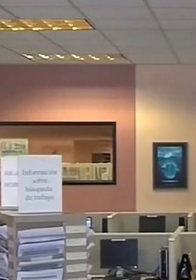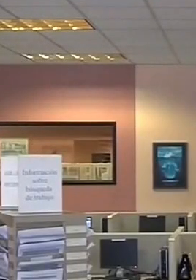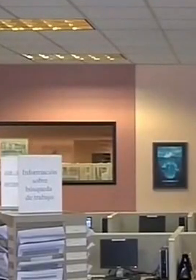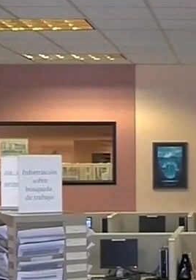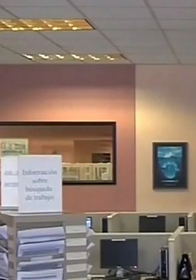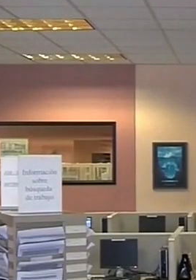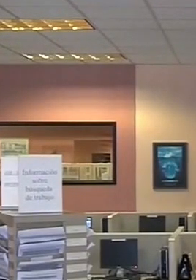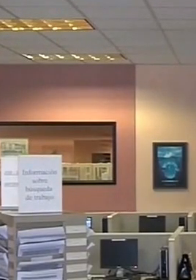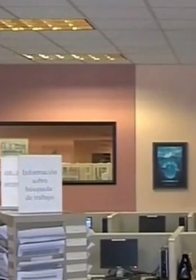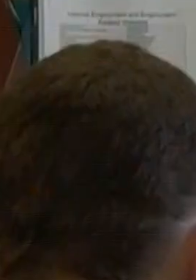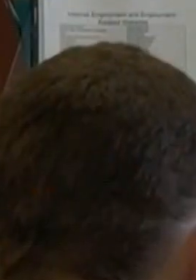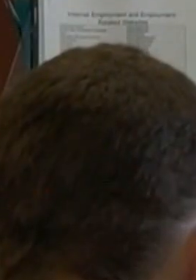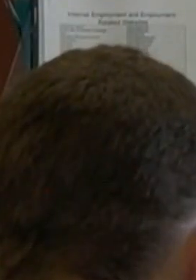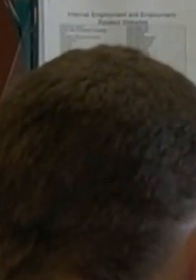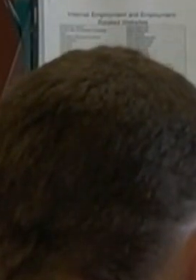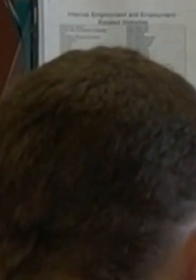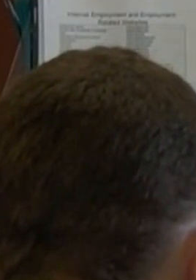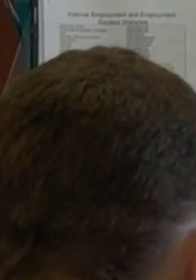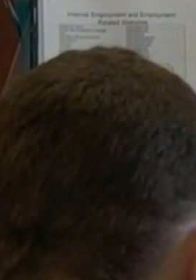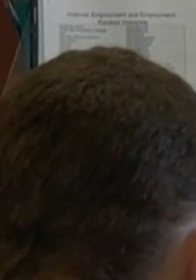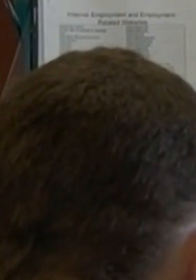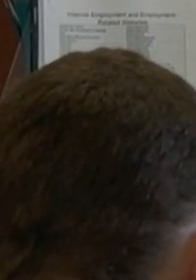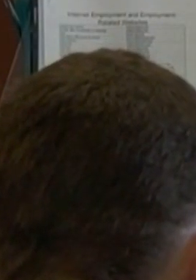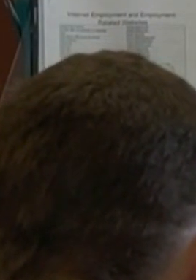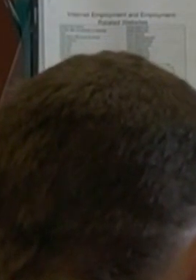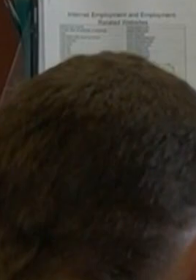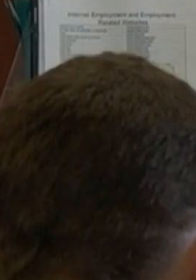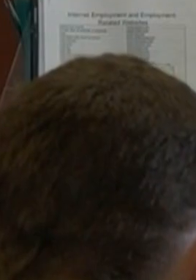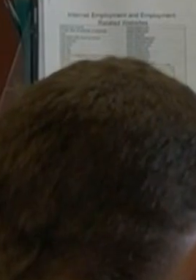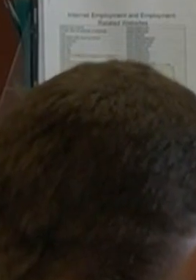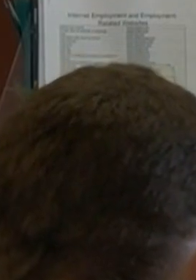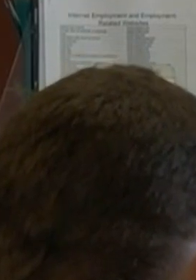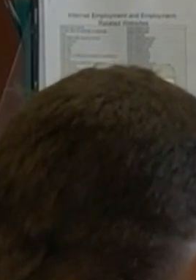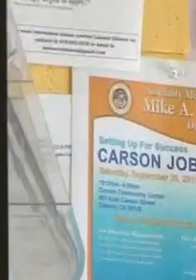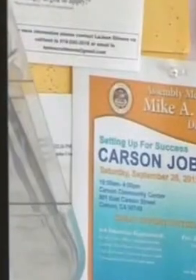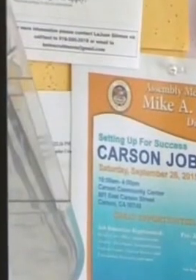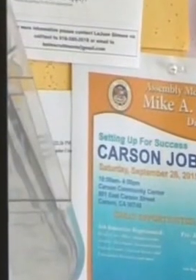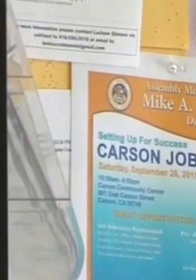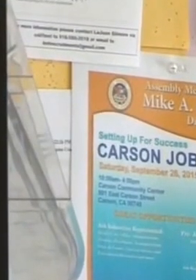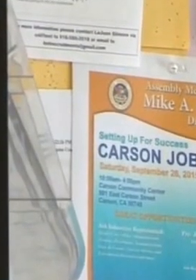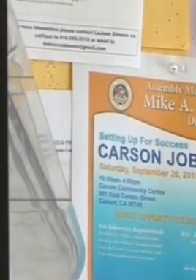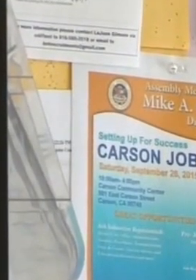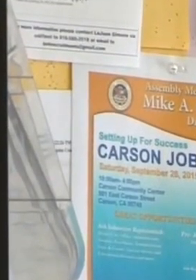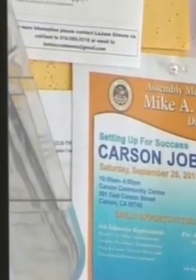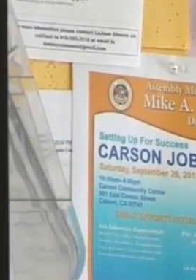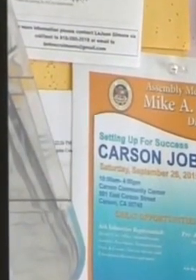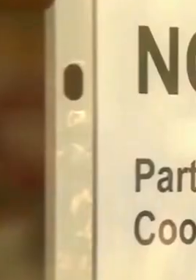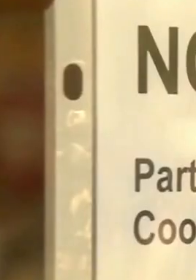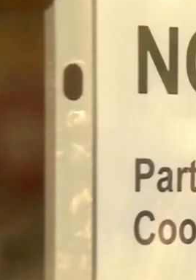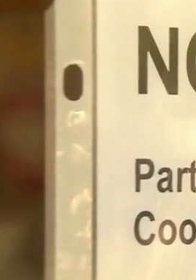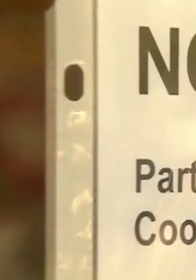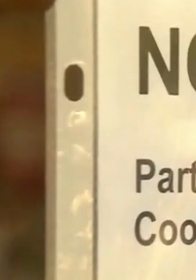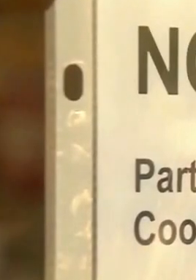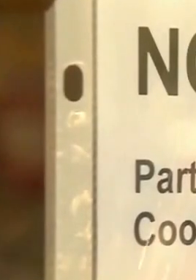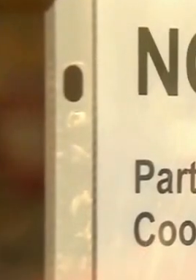UNEMPLOYMENT COMPENSATION, PANDEMIC UNEMPLOYMENT ASSISTANCE, PANDEMIC EMERGENCY